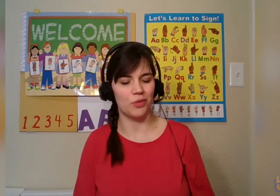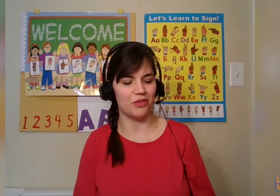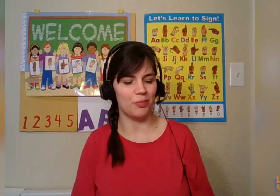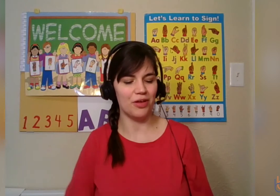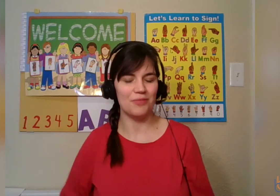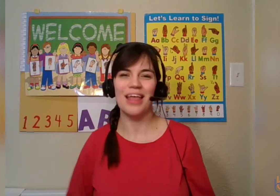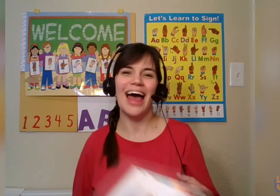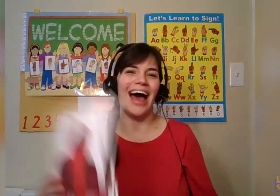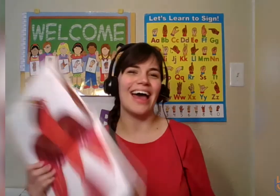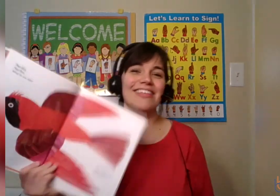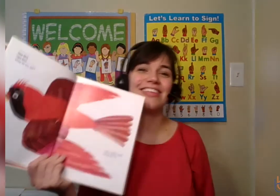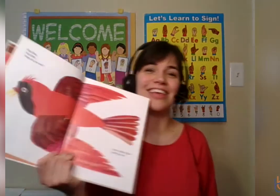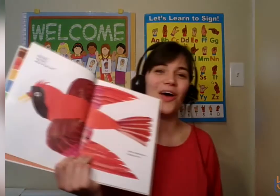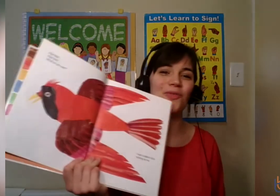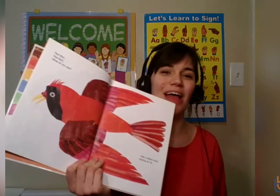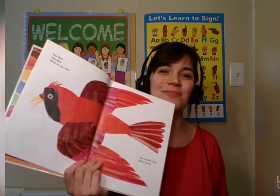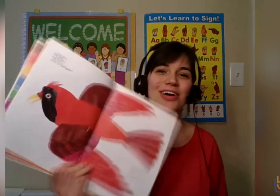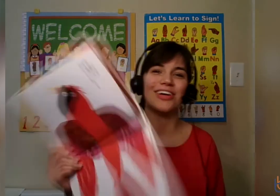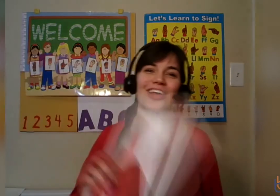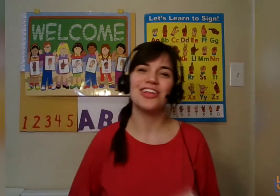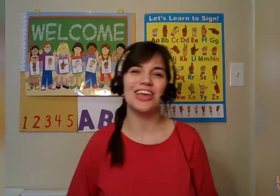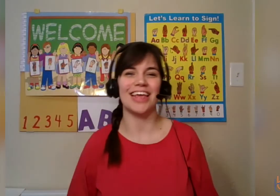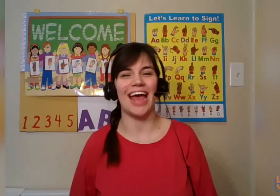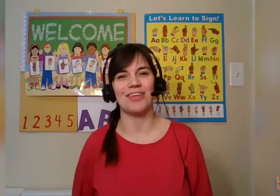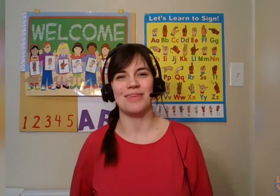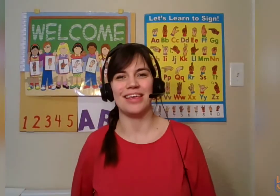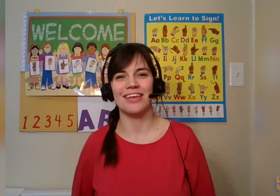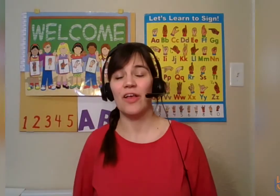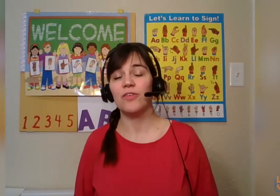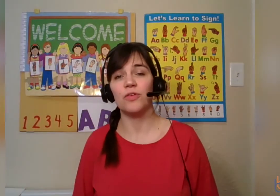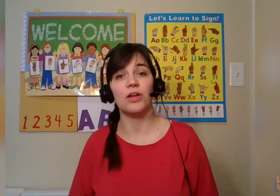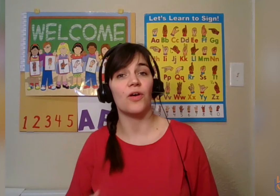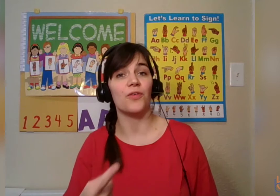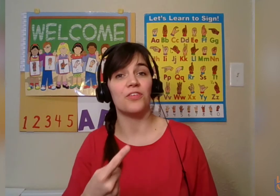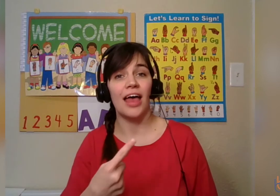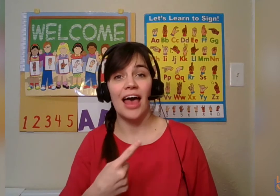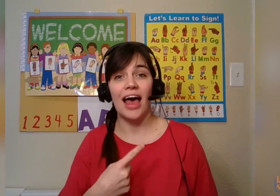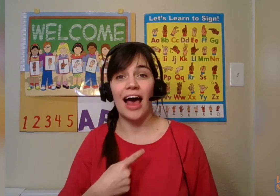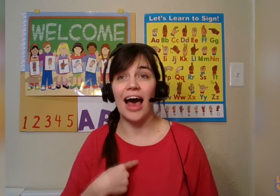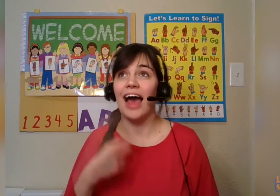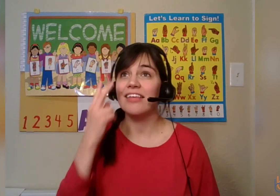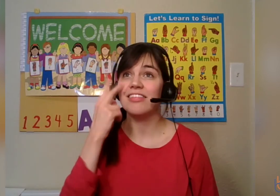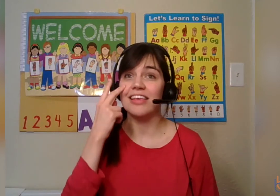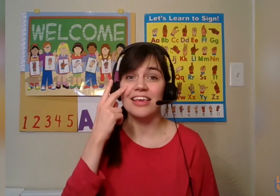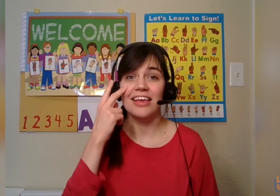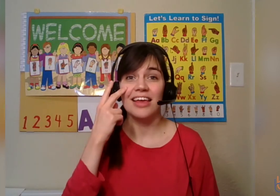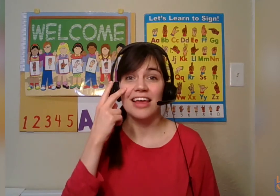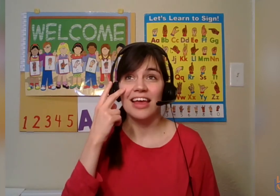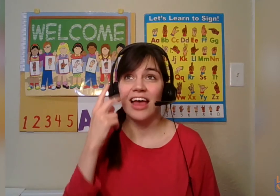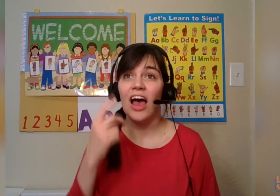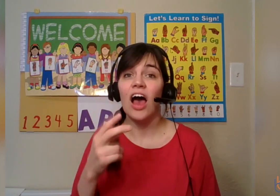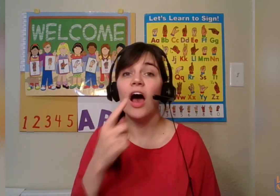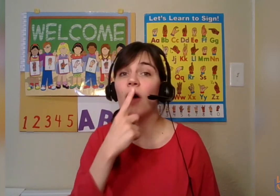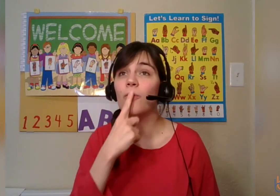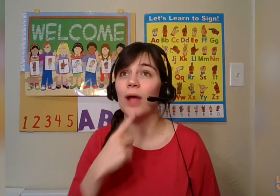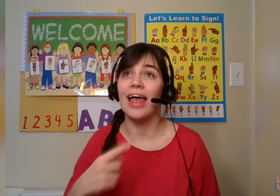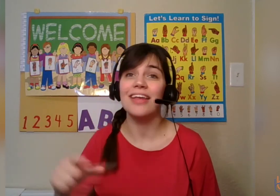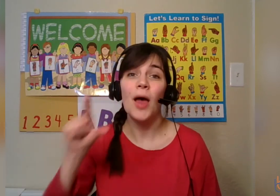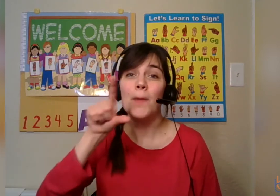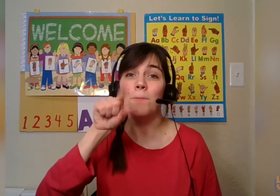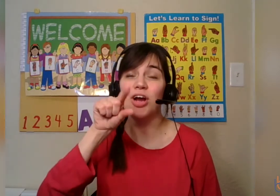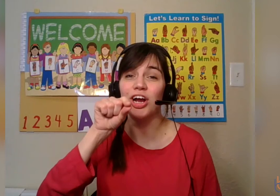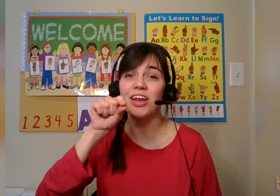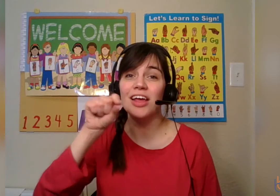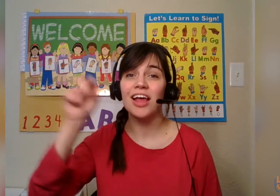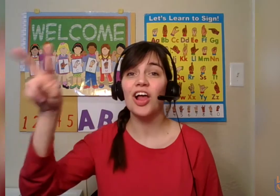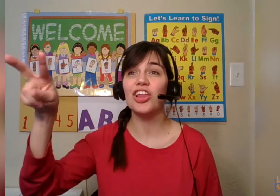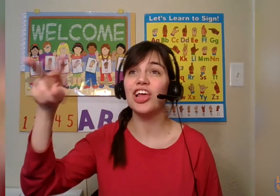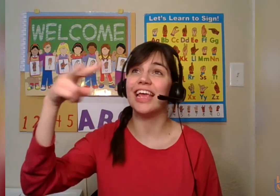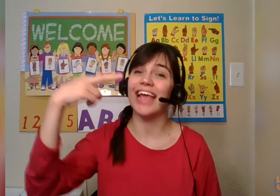this book, "I see a red bird looking at me." So it goes, "I see a red bird looking at